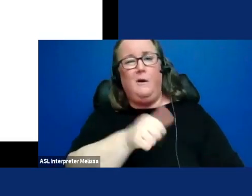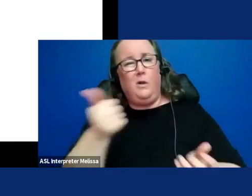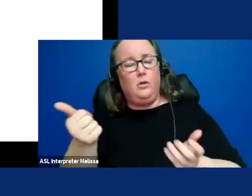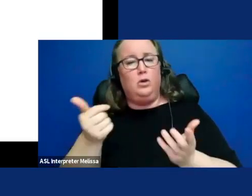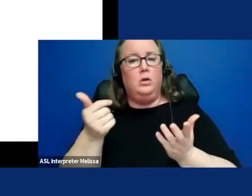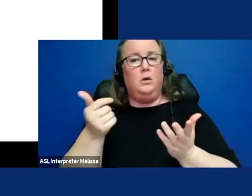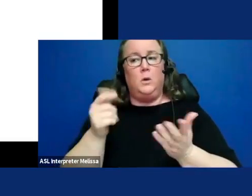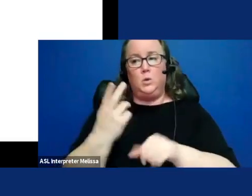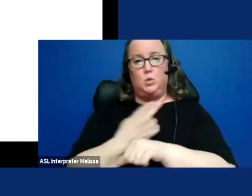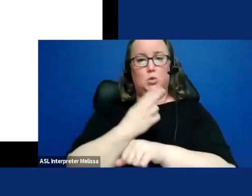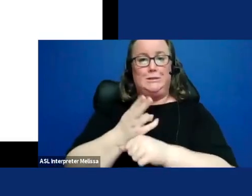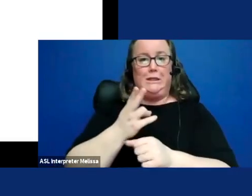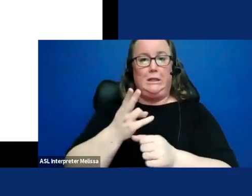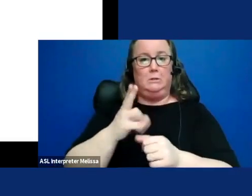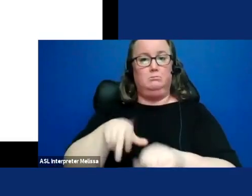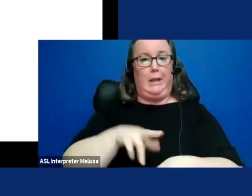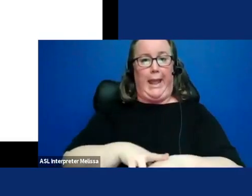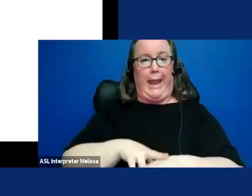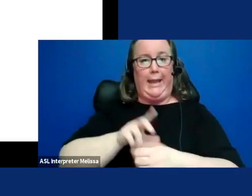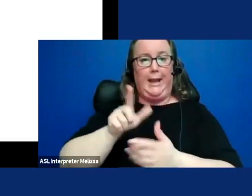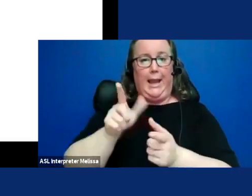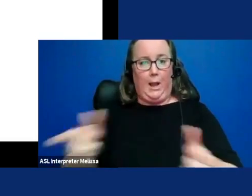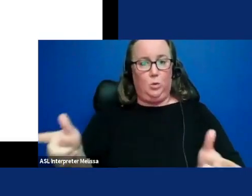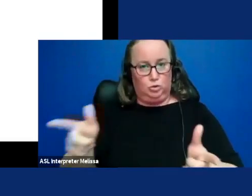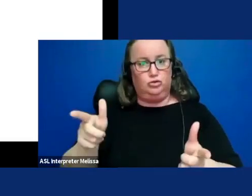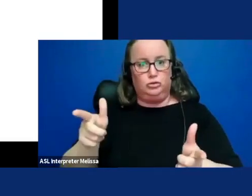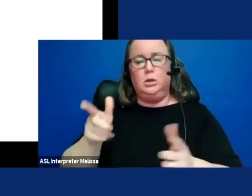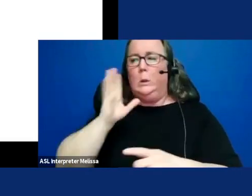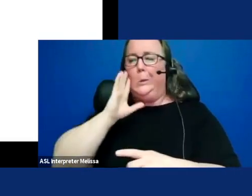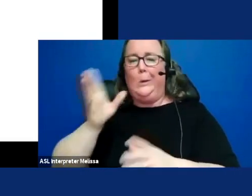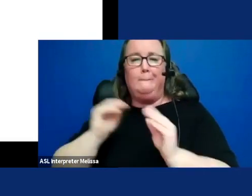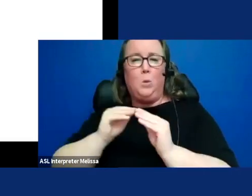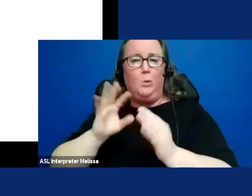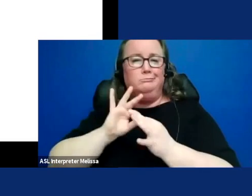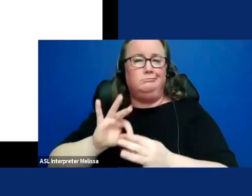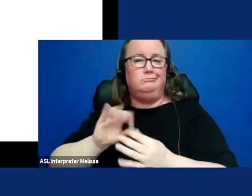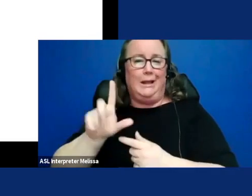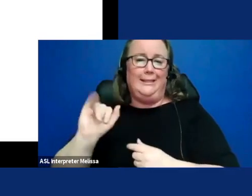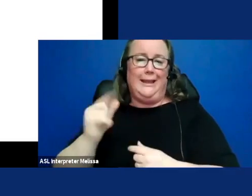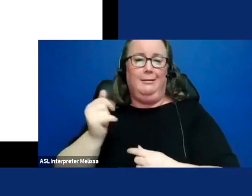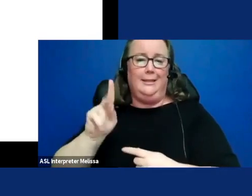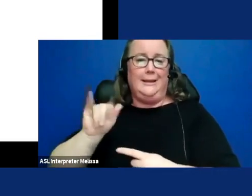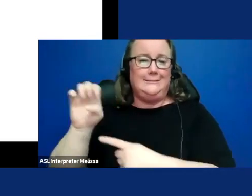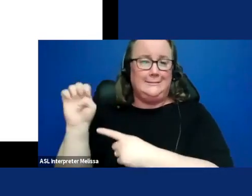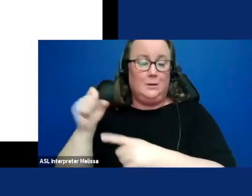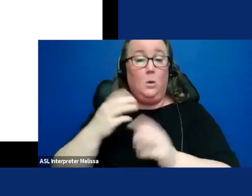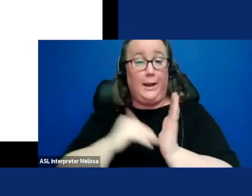which is avoiding legalese that we'll go into more. And then looking into what accommodations are